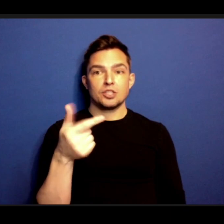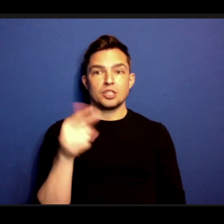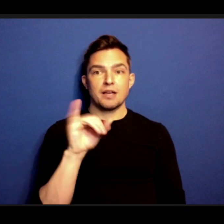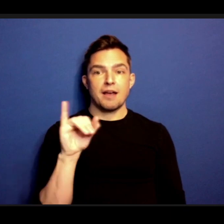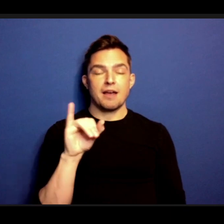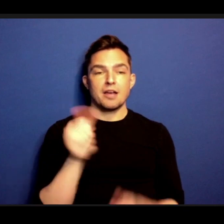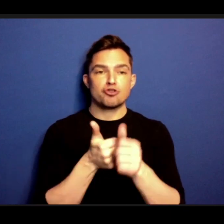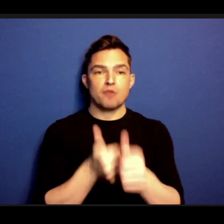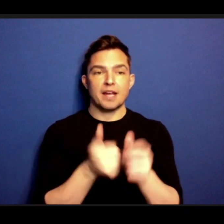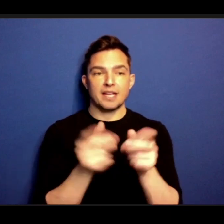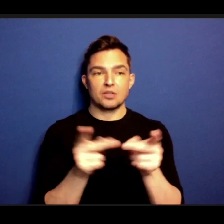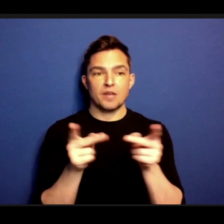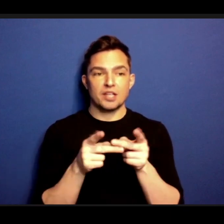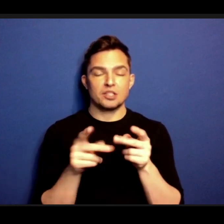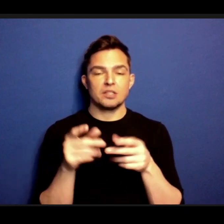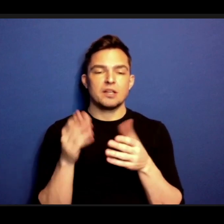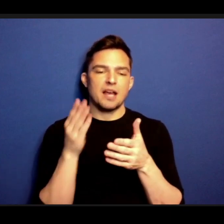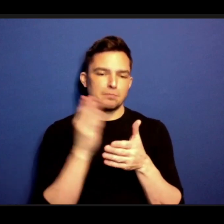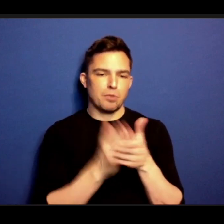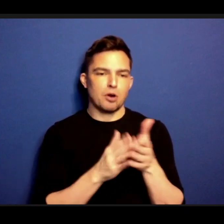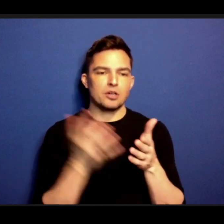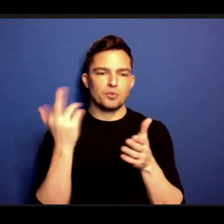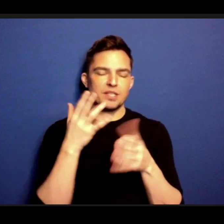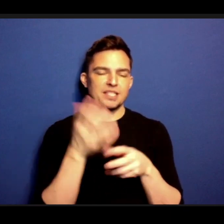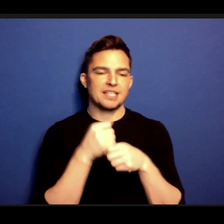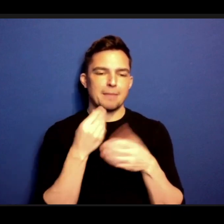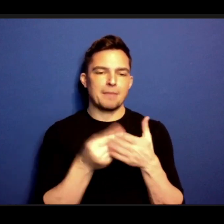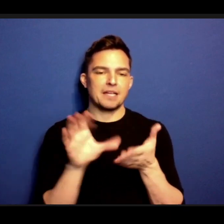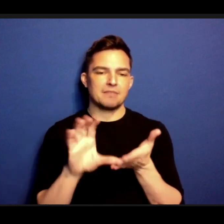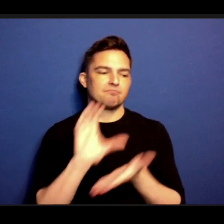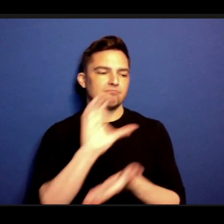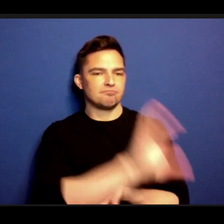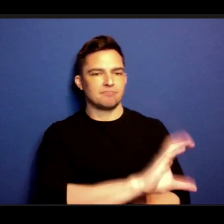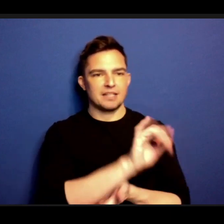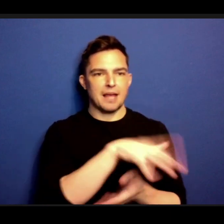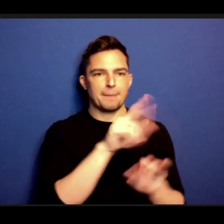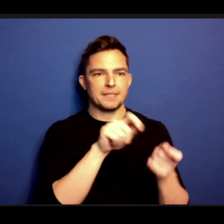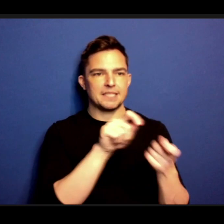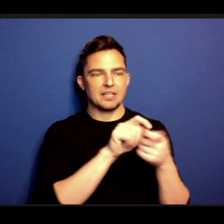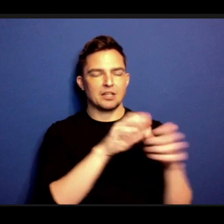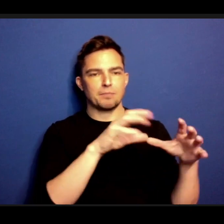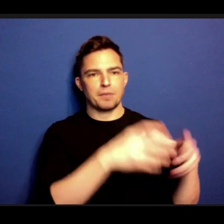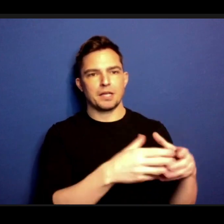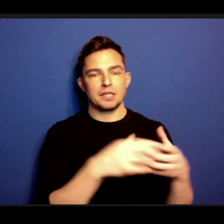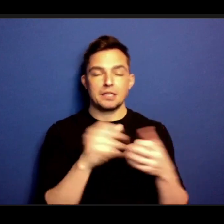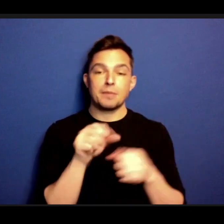of receiving funding for that particular body. As being able to disclose like other kinds